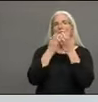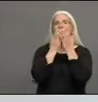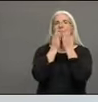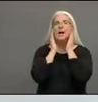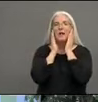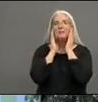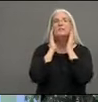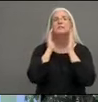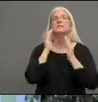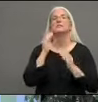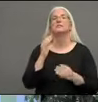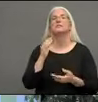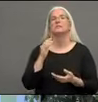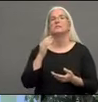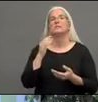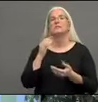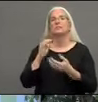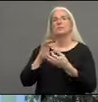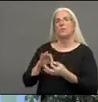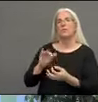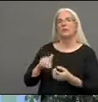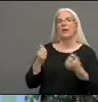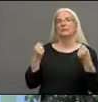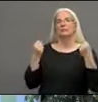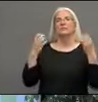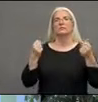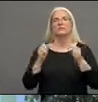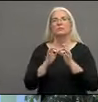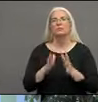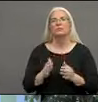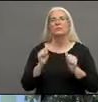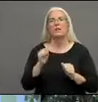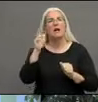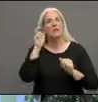I already removed mine prior to the start of this segment so that everyone,